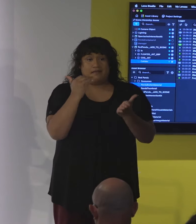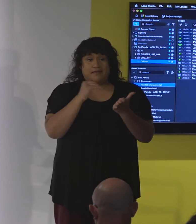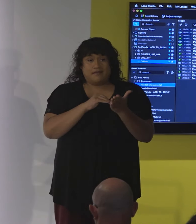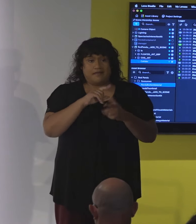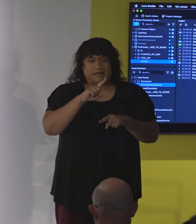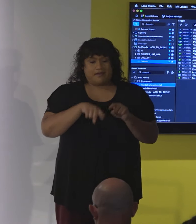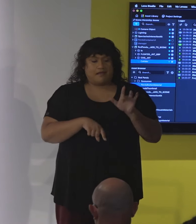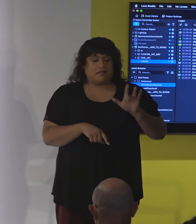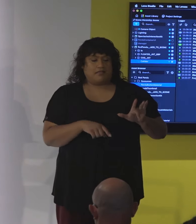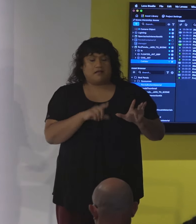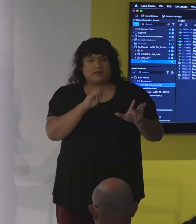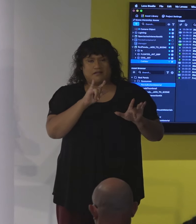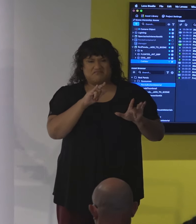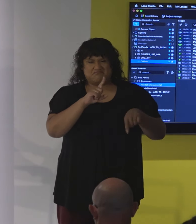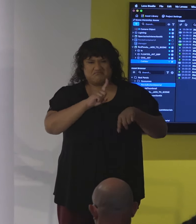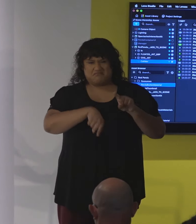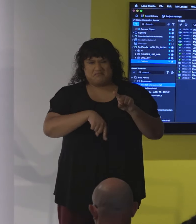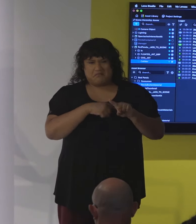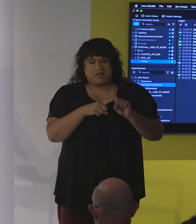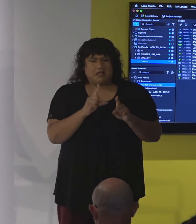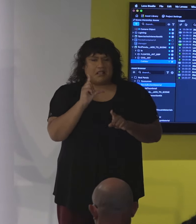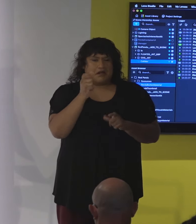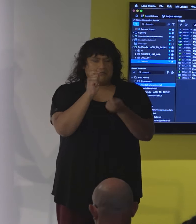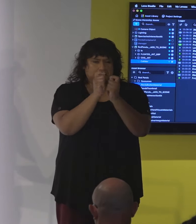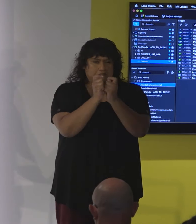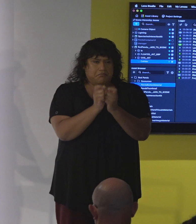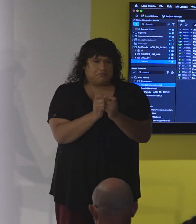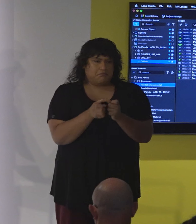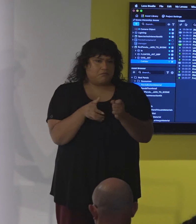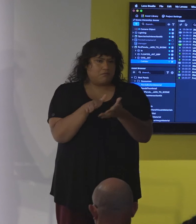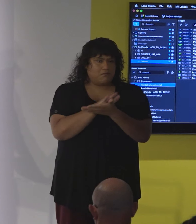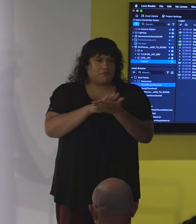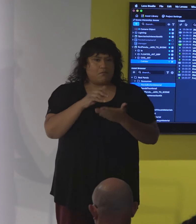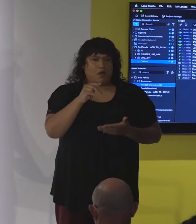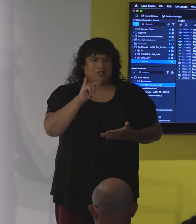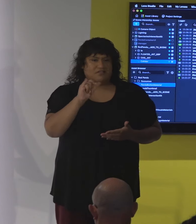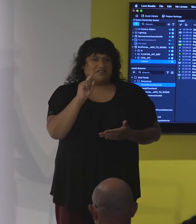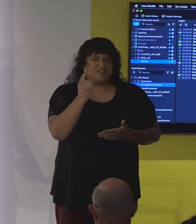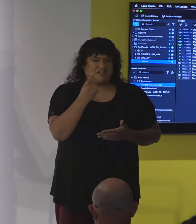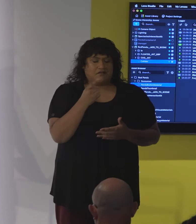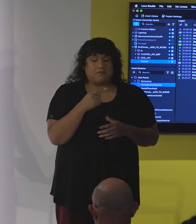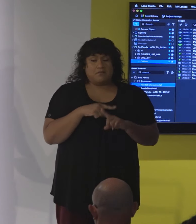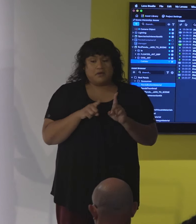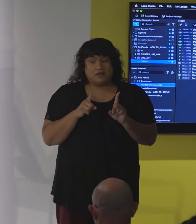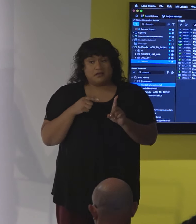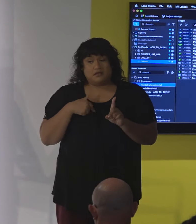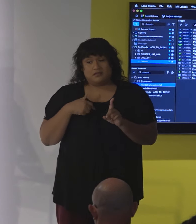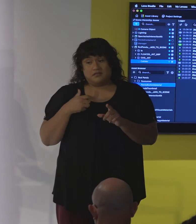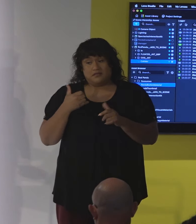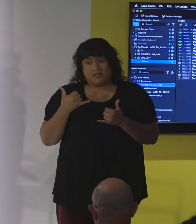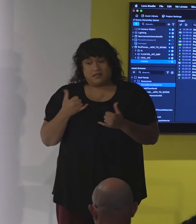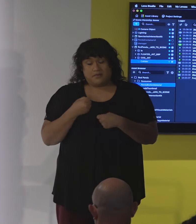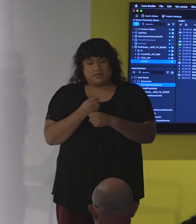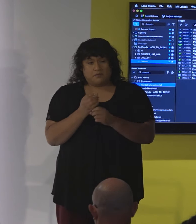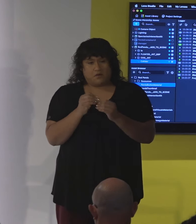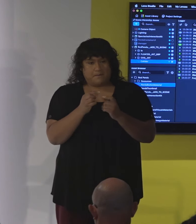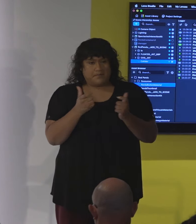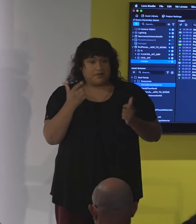but we can always polish later. Let's make this a little bit bigger, because people are still learning